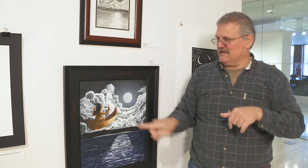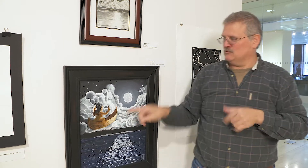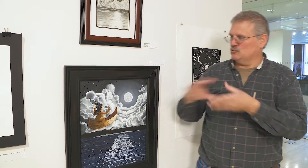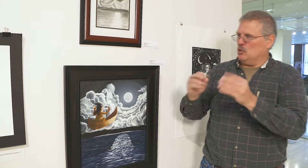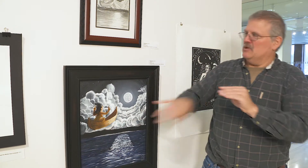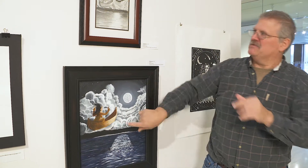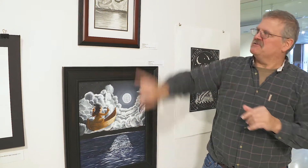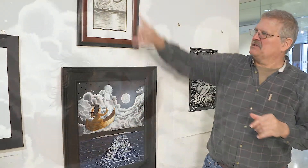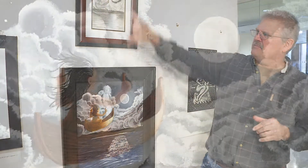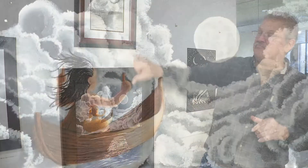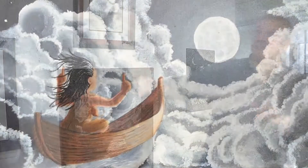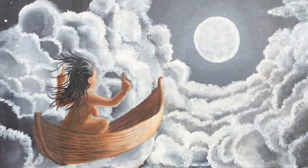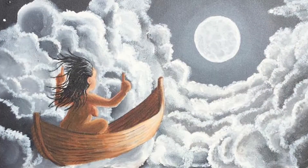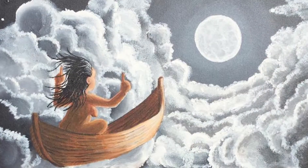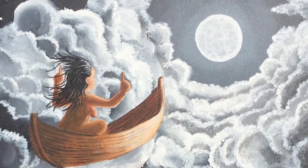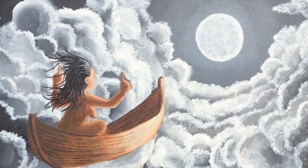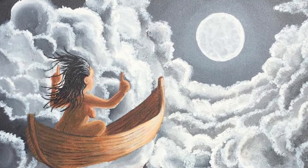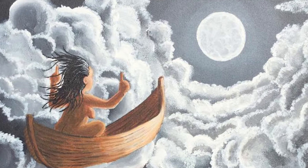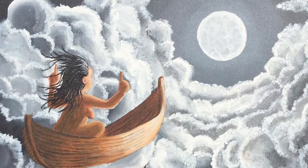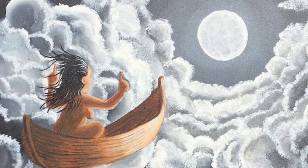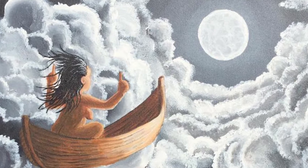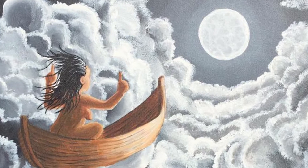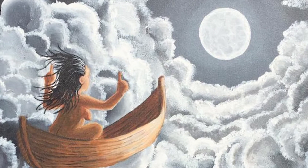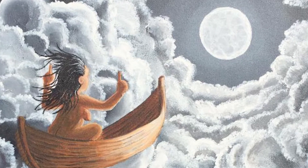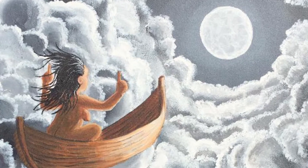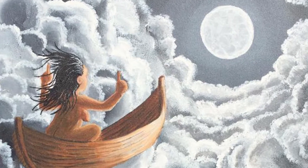The boat came to rest and she birthed the Deaf community there.